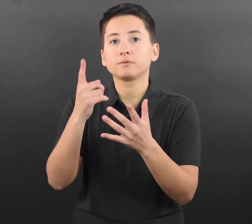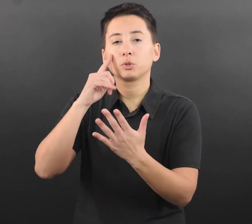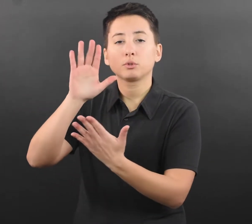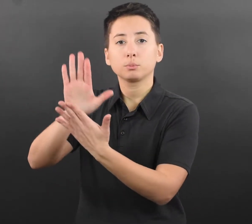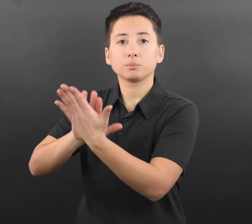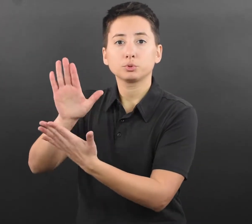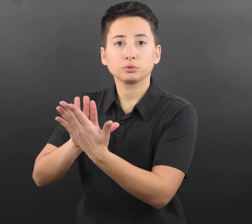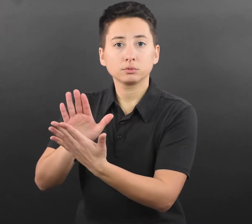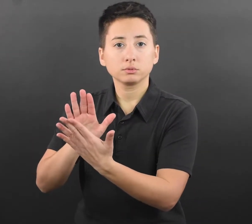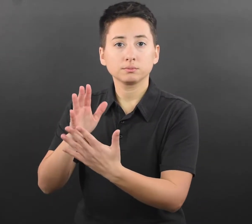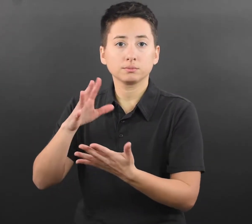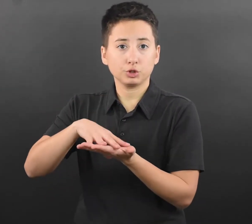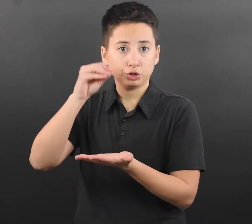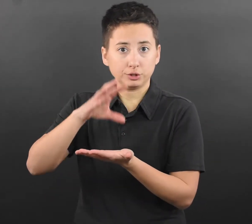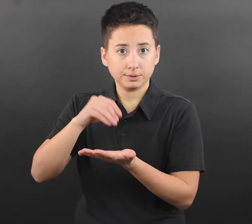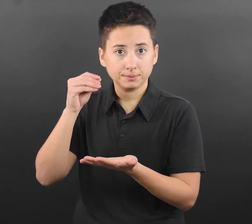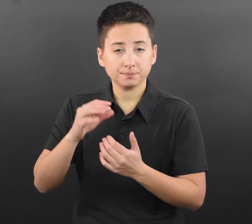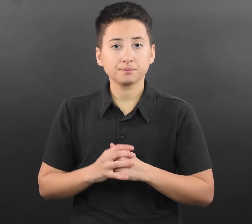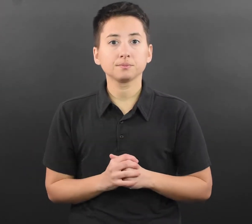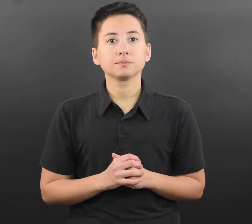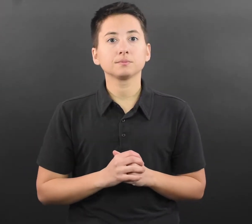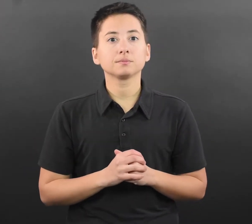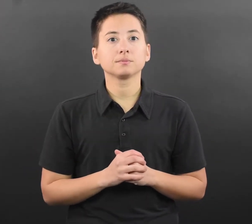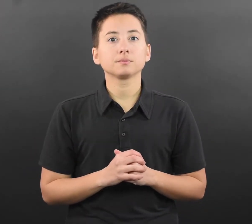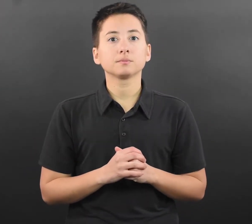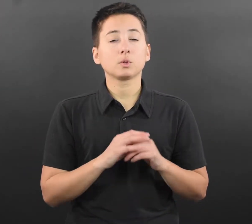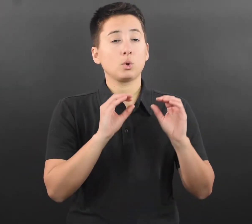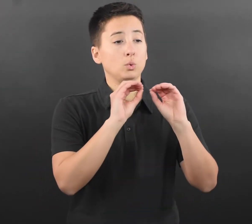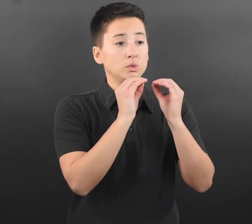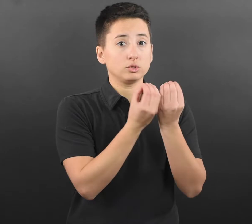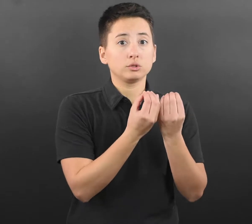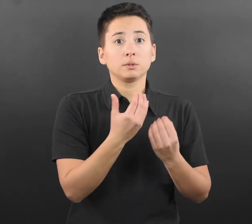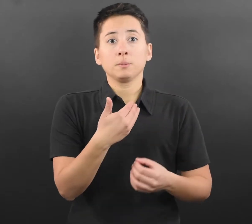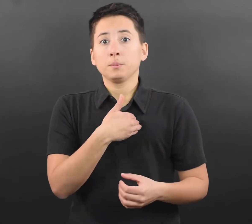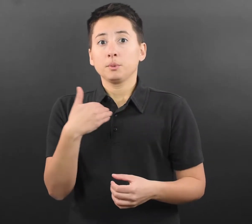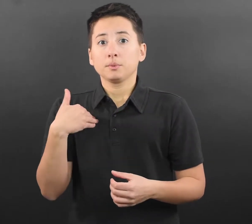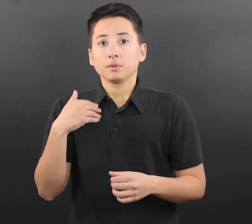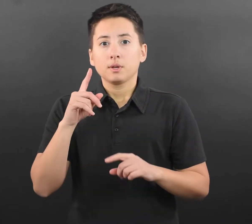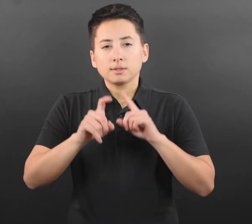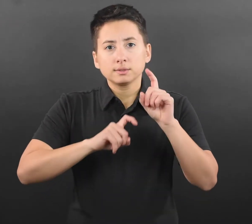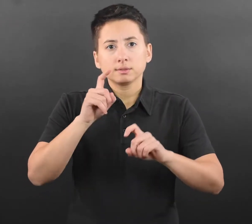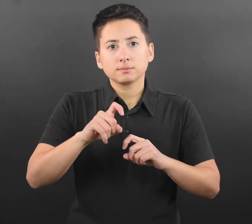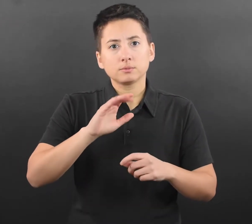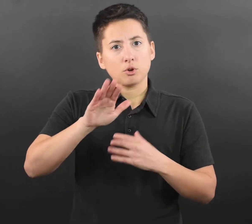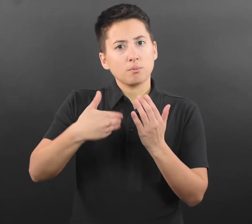and its members called for all eligible people to receive the COVID-19 vaccine.